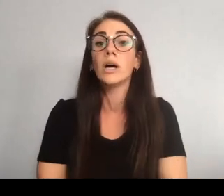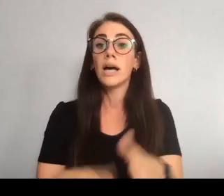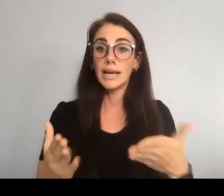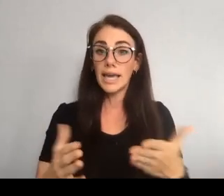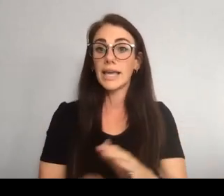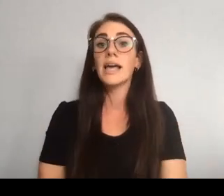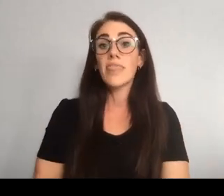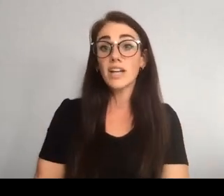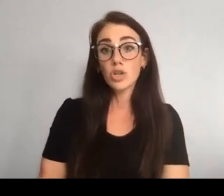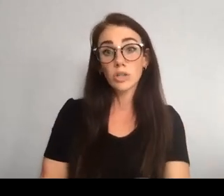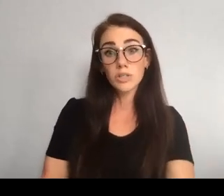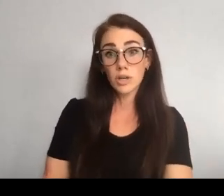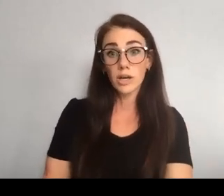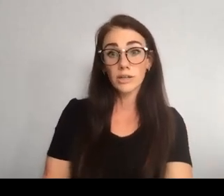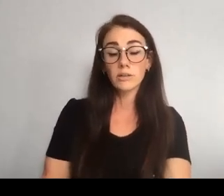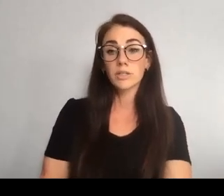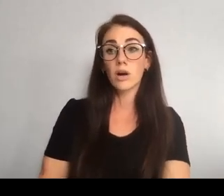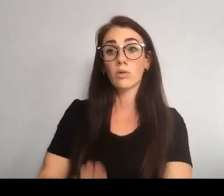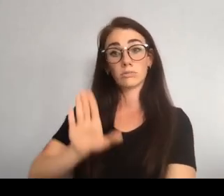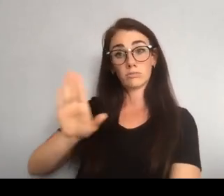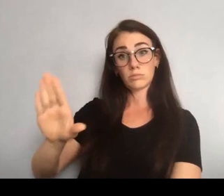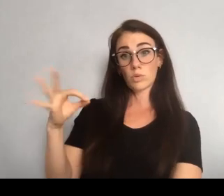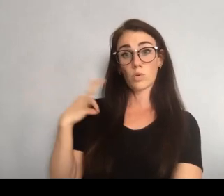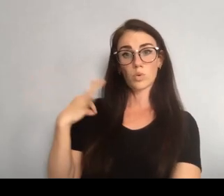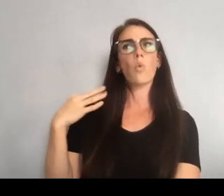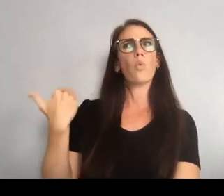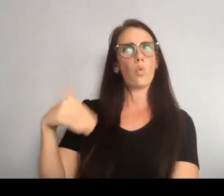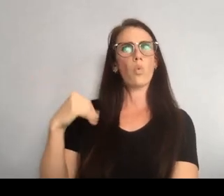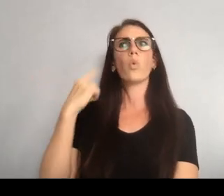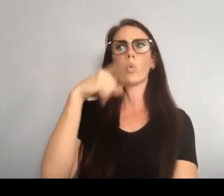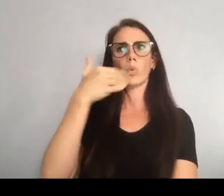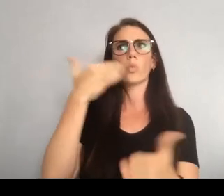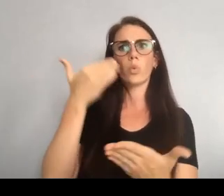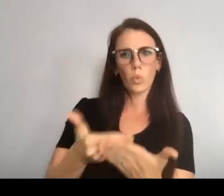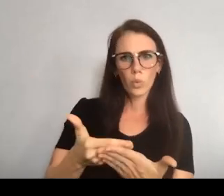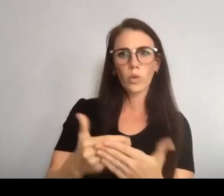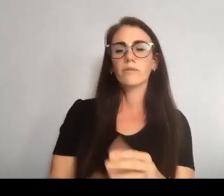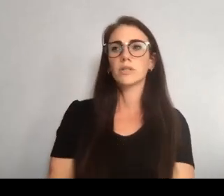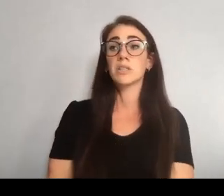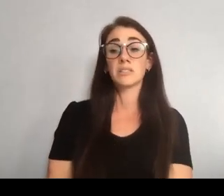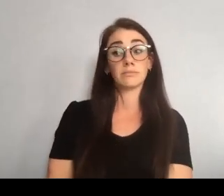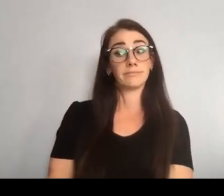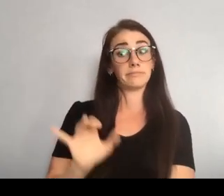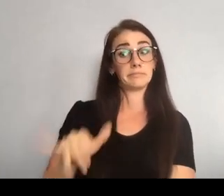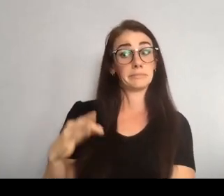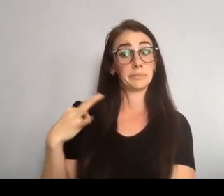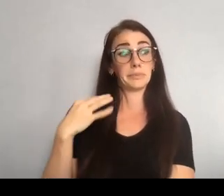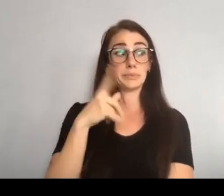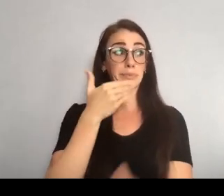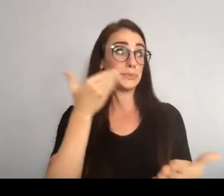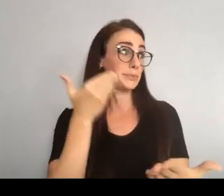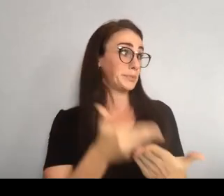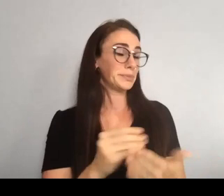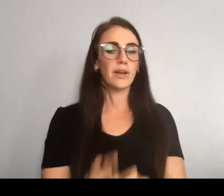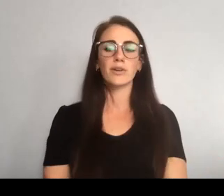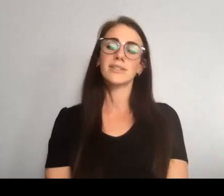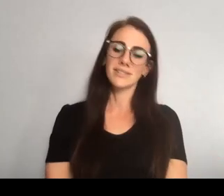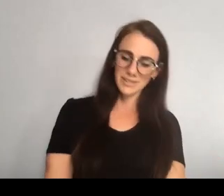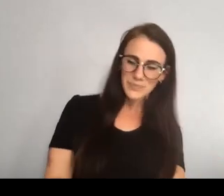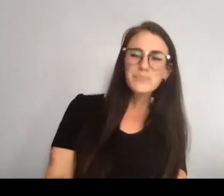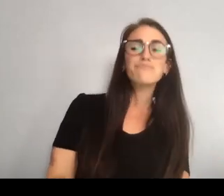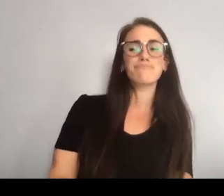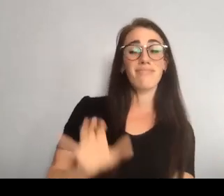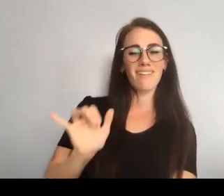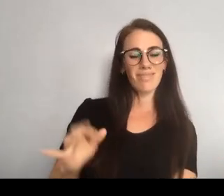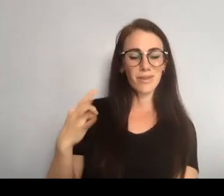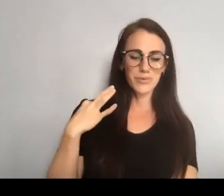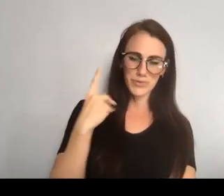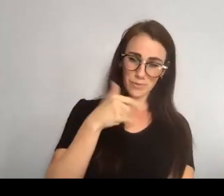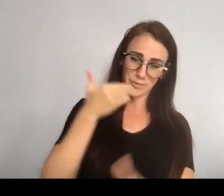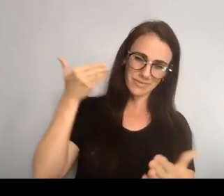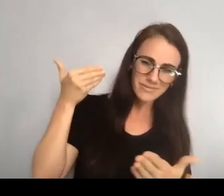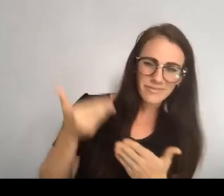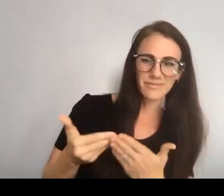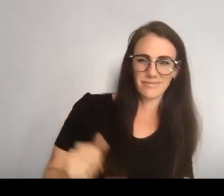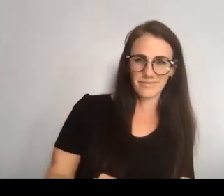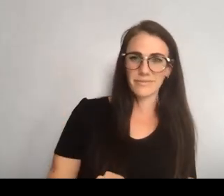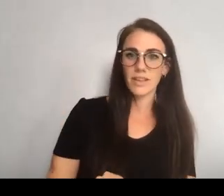So, again "that shirt looks good" vs verses......